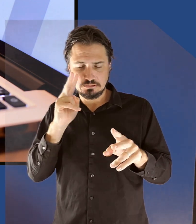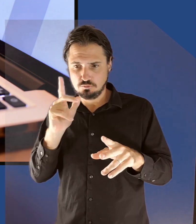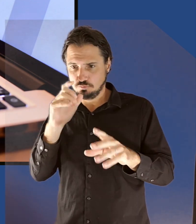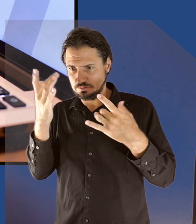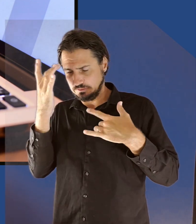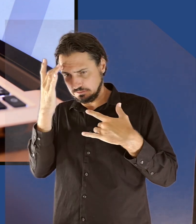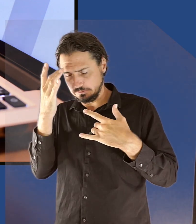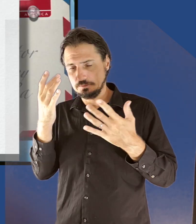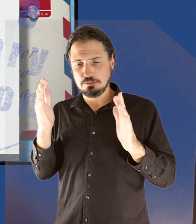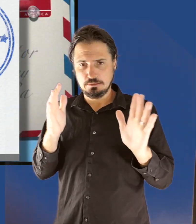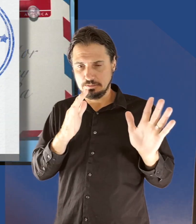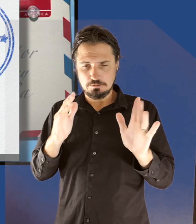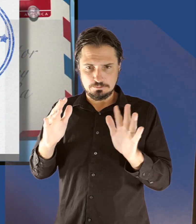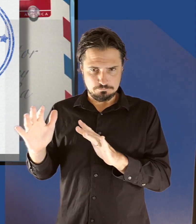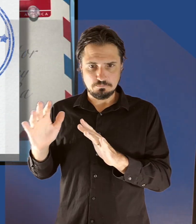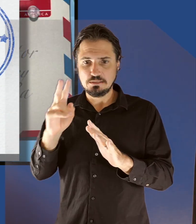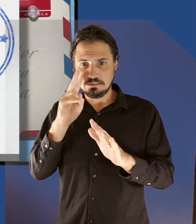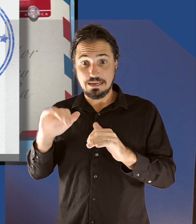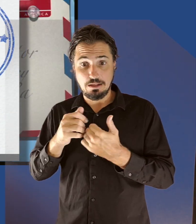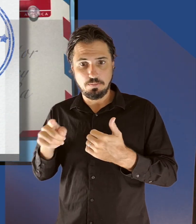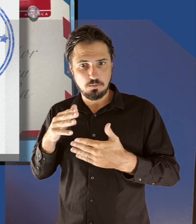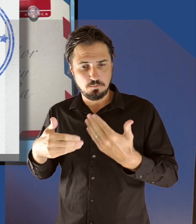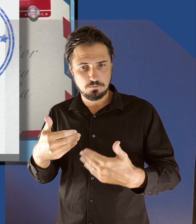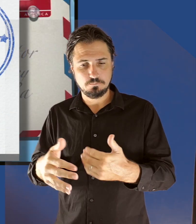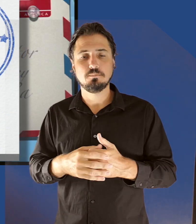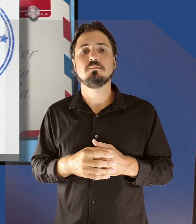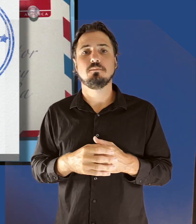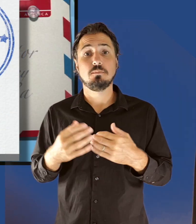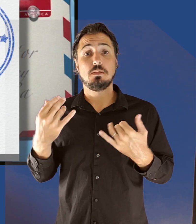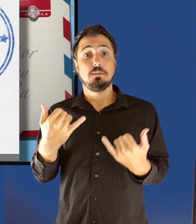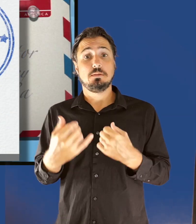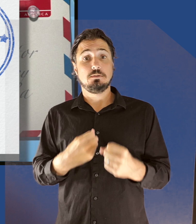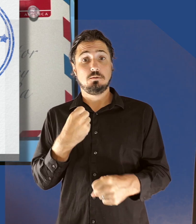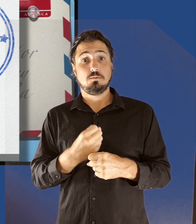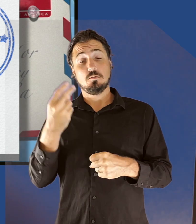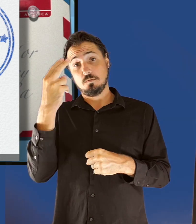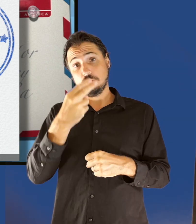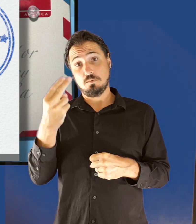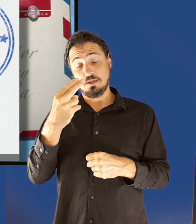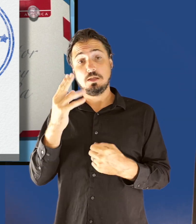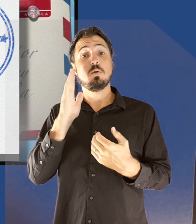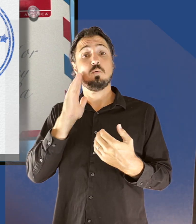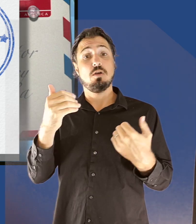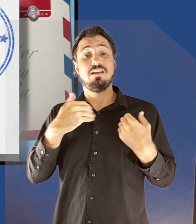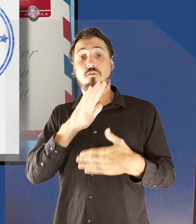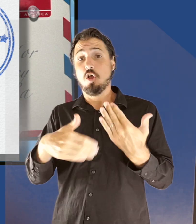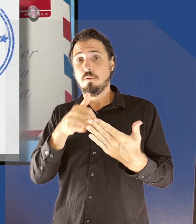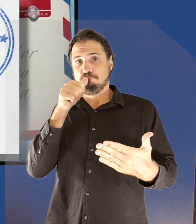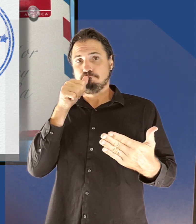Hawai`i has switched to all-mail elections this year, and procedures will be a little different than in past years.